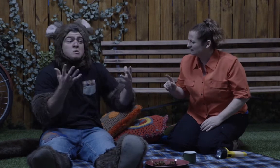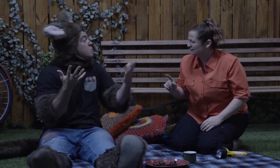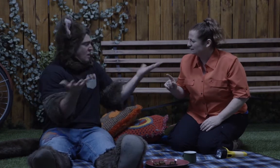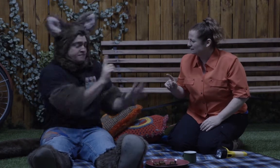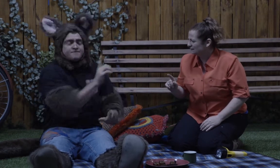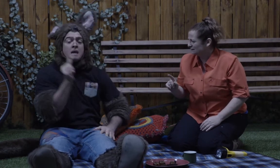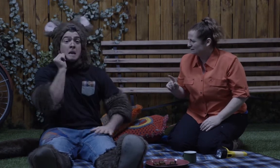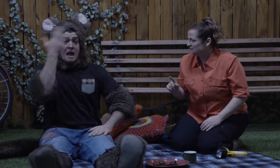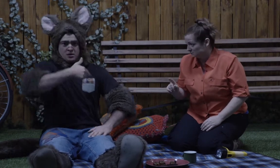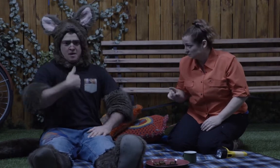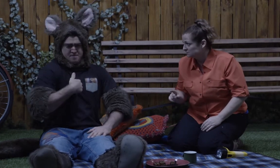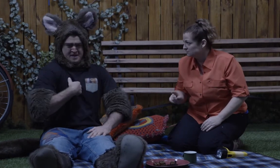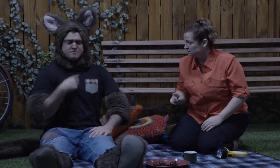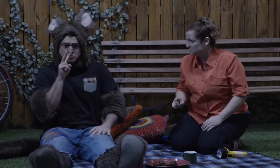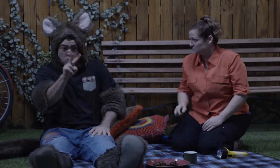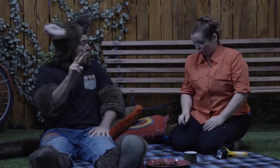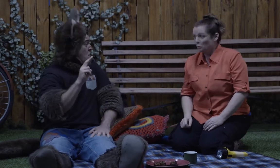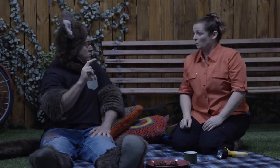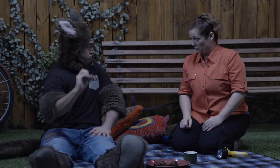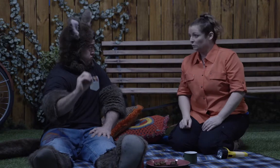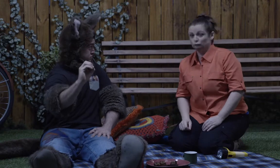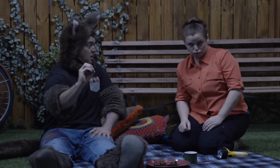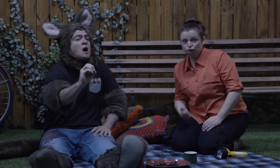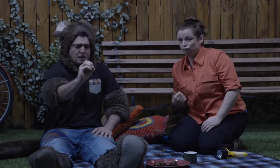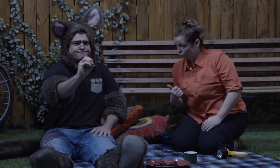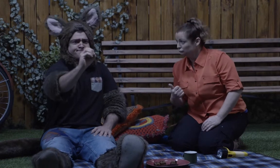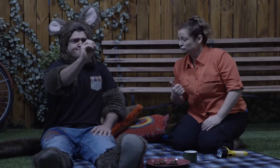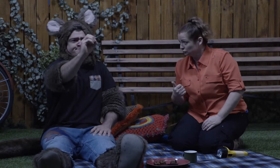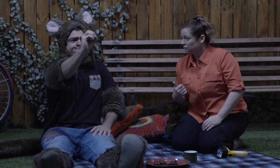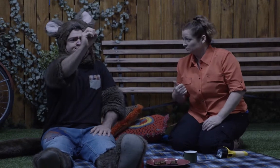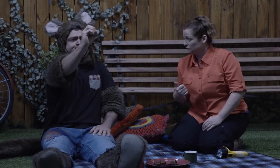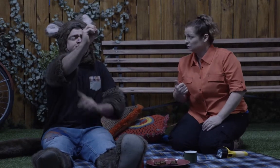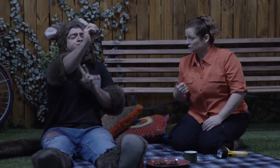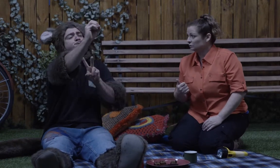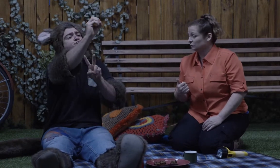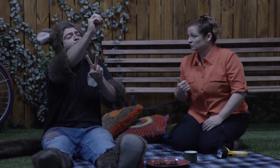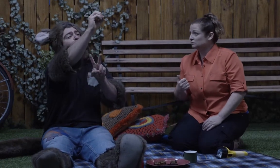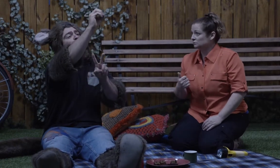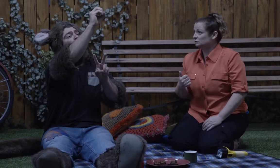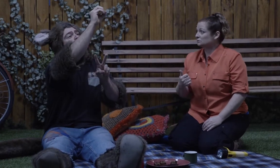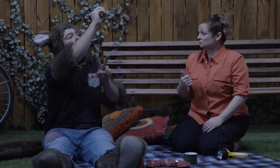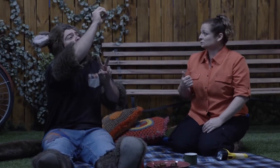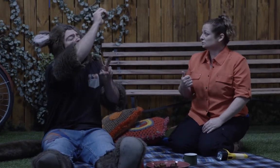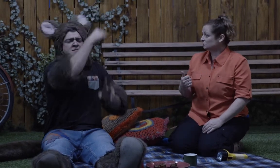Well, last night I saw the moon going up into the night sky. Hmm. Oh, yes?